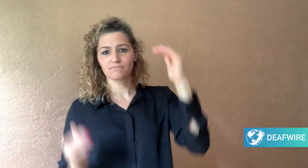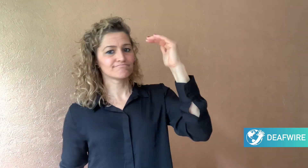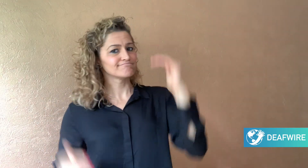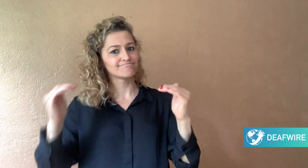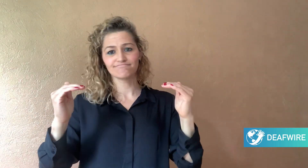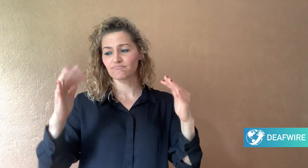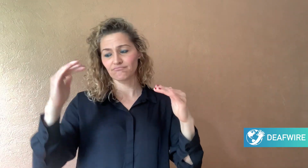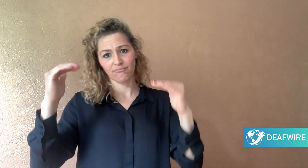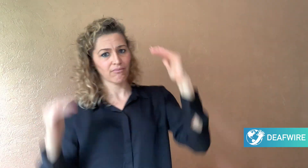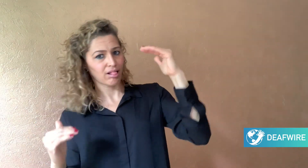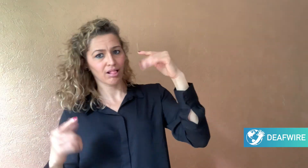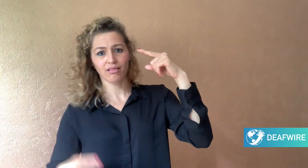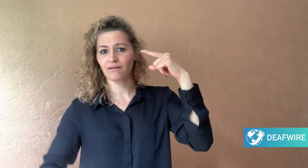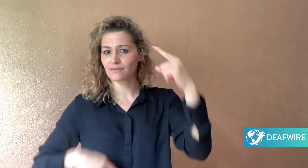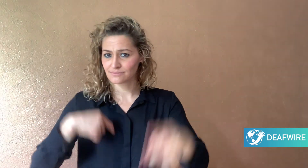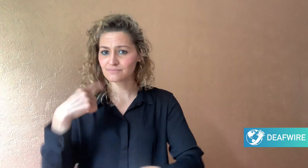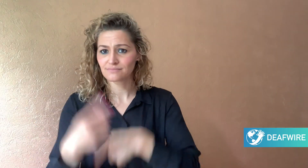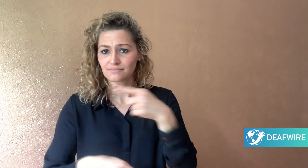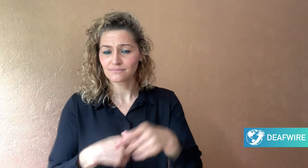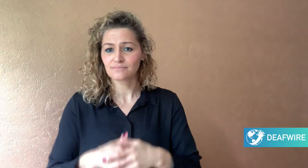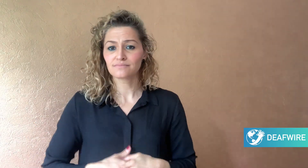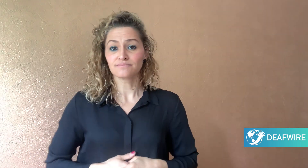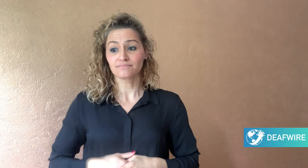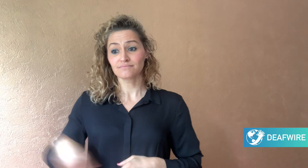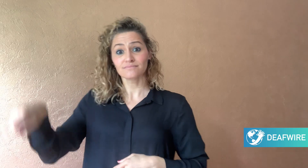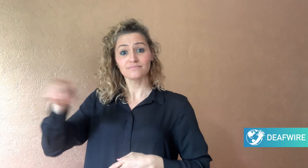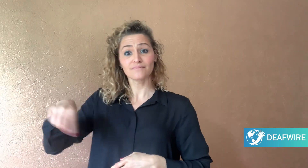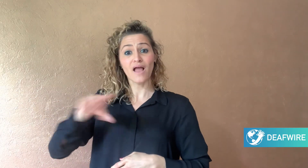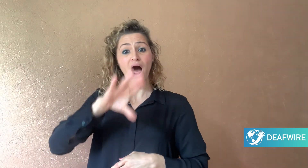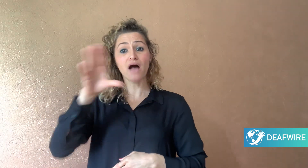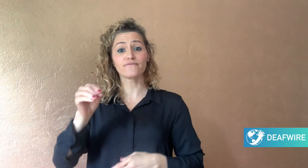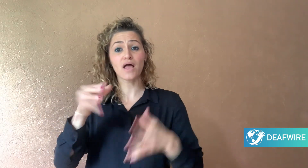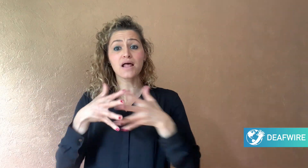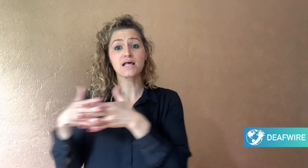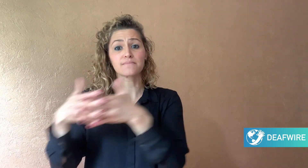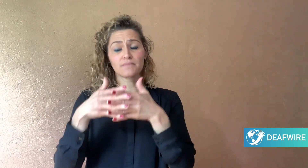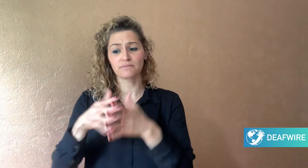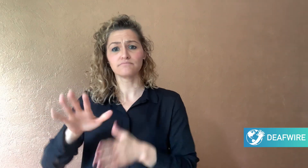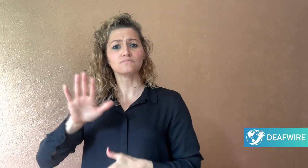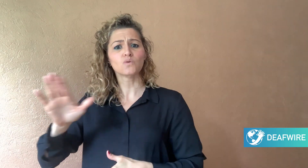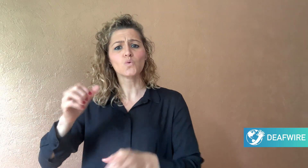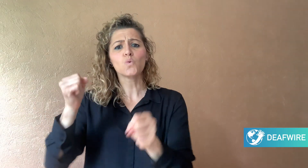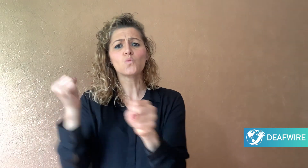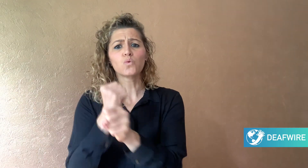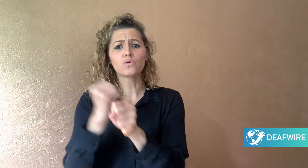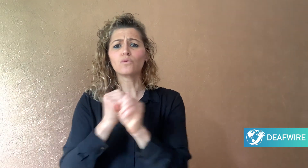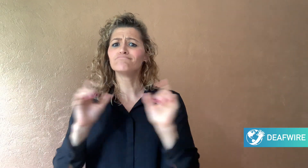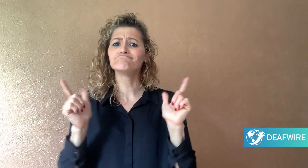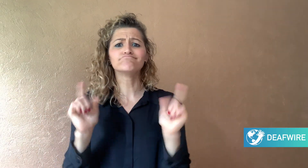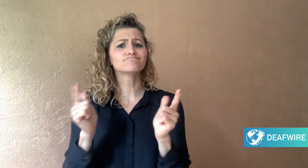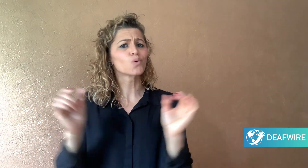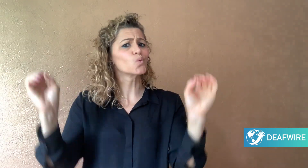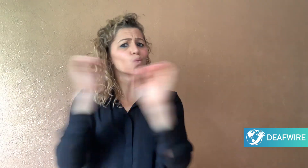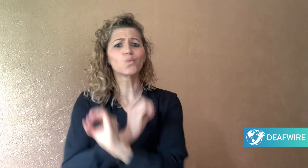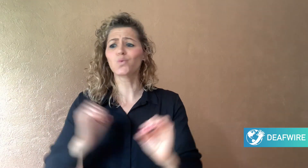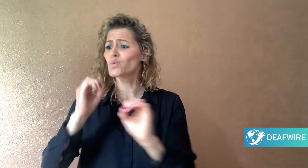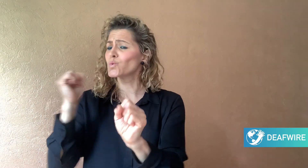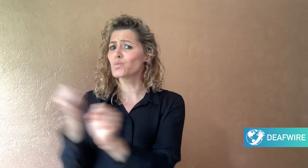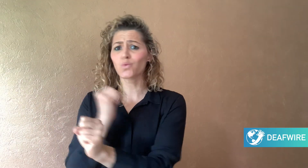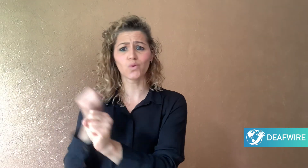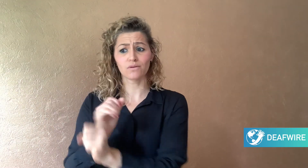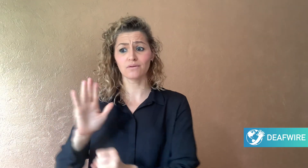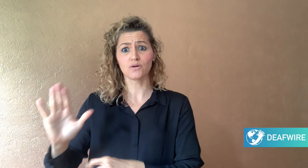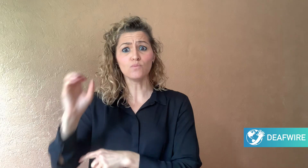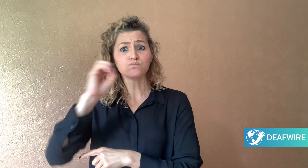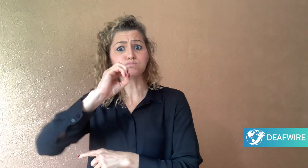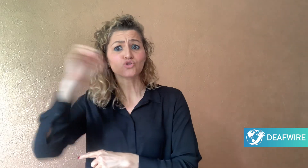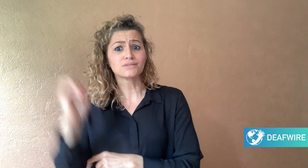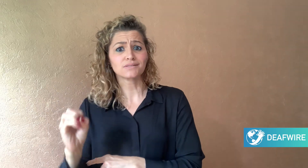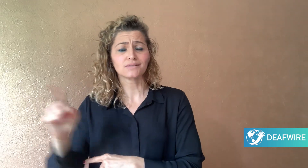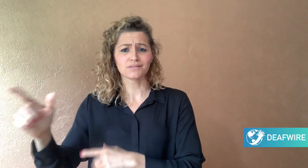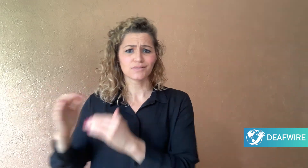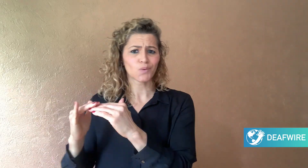the African American unemployment rate is twice